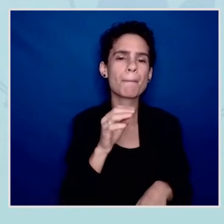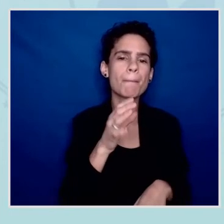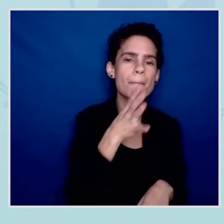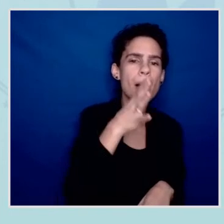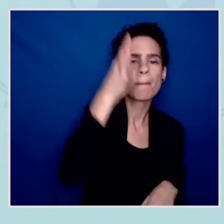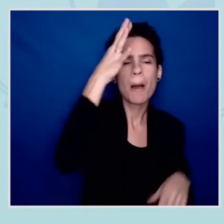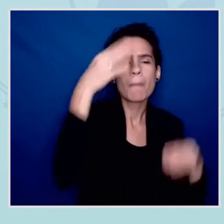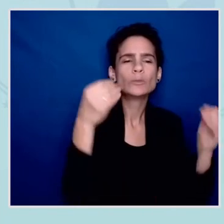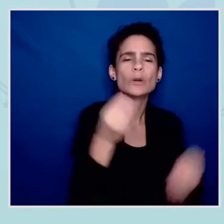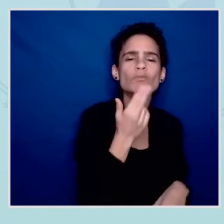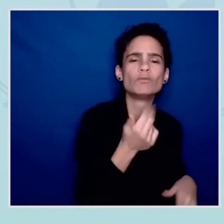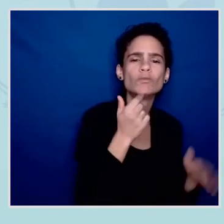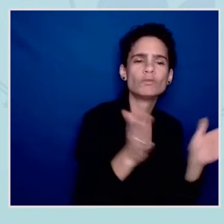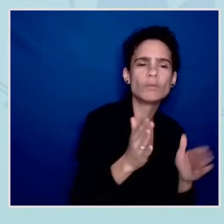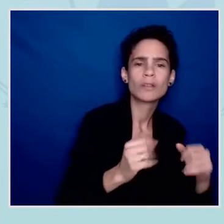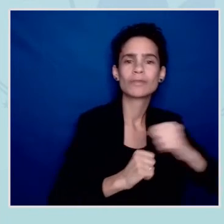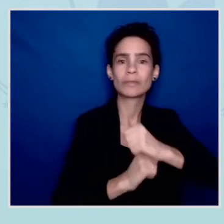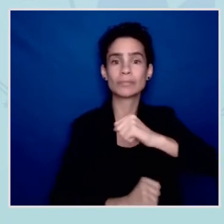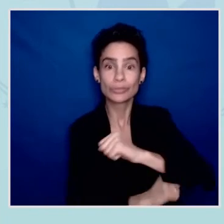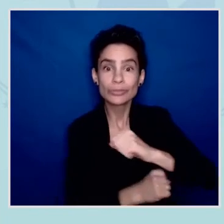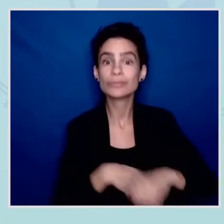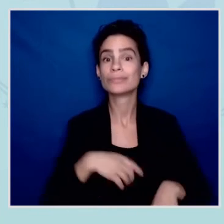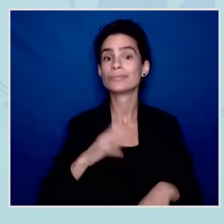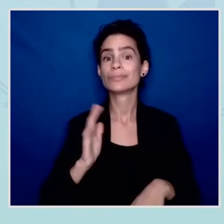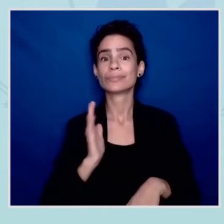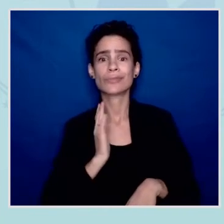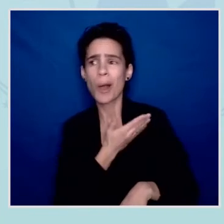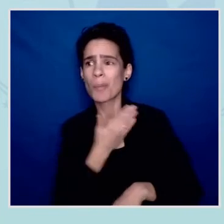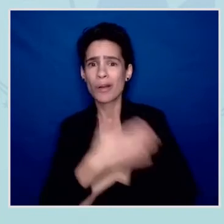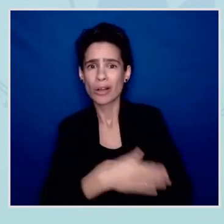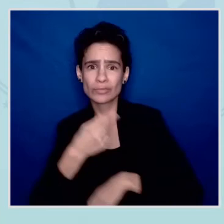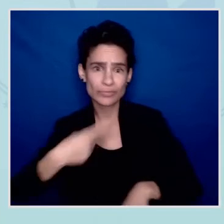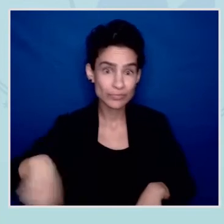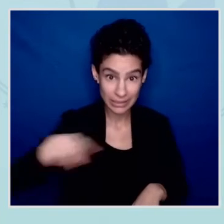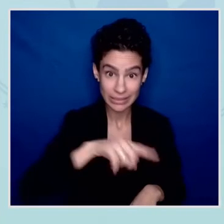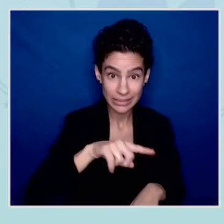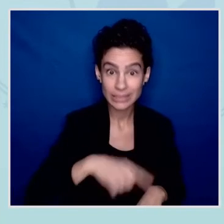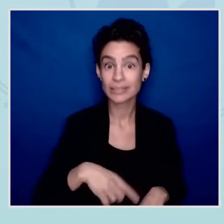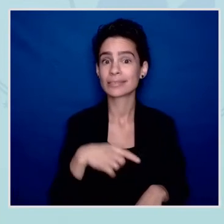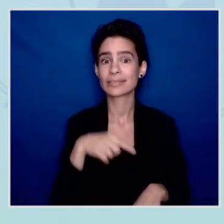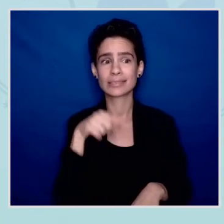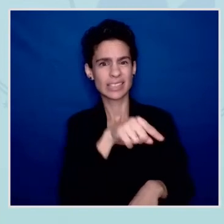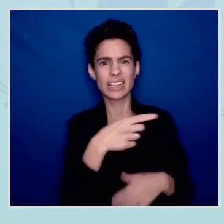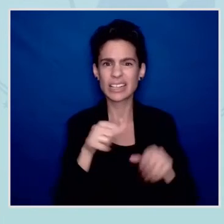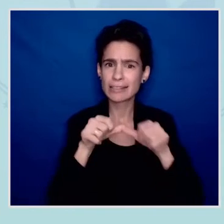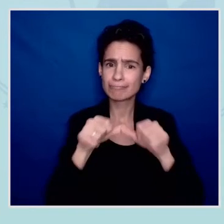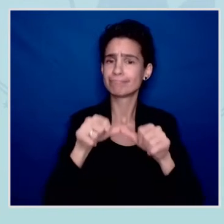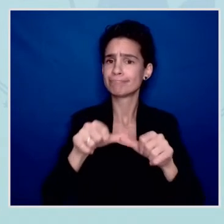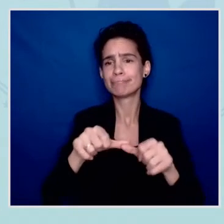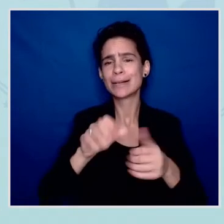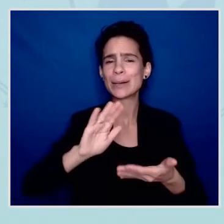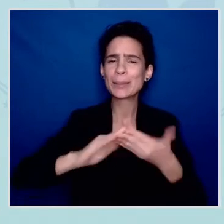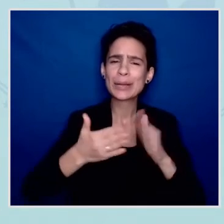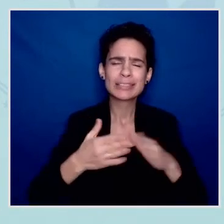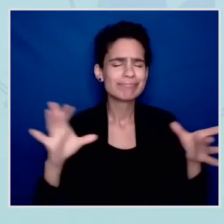RELIEF DOES MAKE TO MAINSTREAM SMALL BUSINESSES WHO ARE MOST IN NEED.